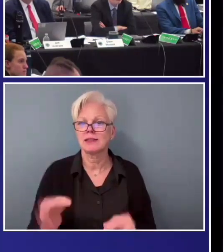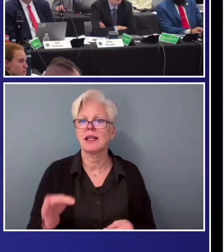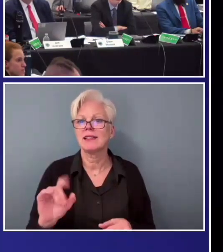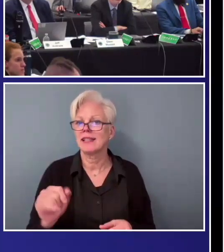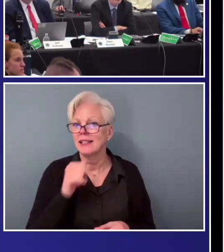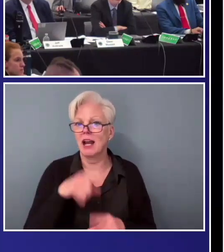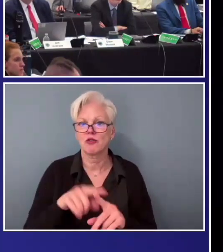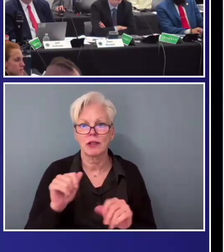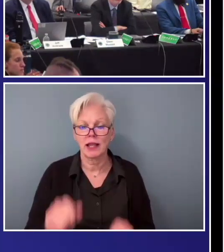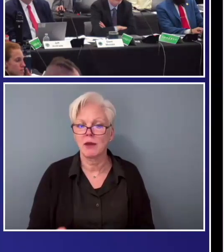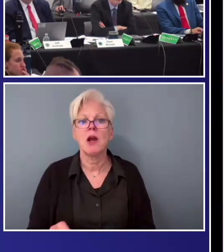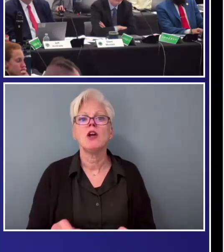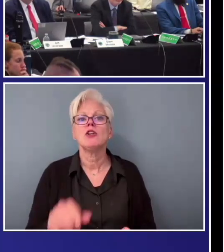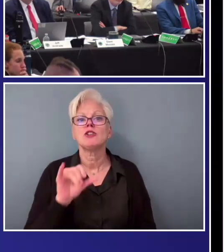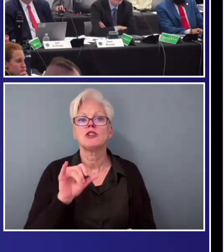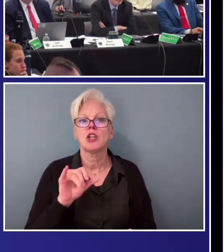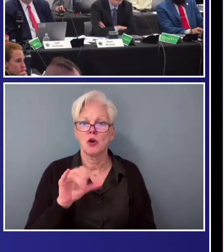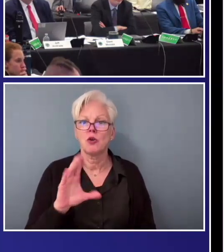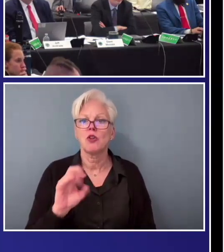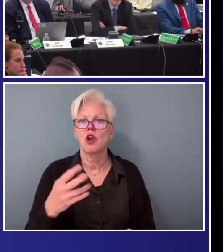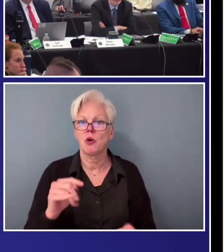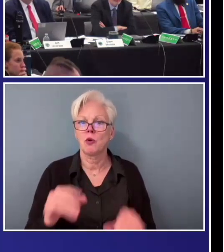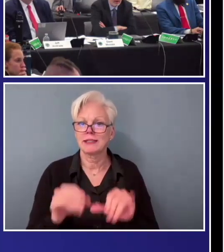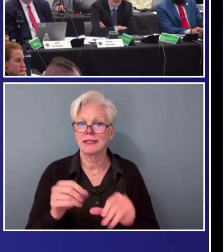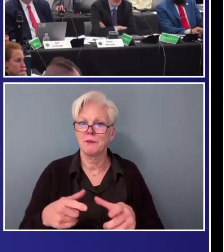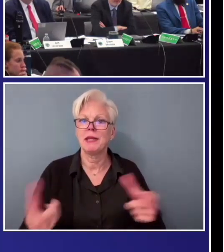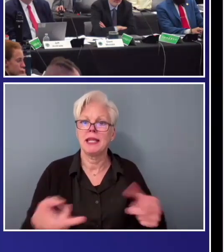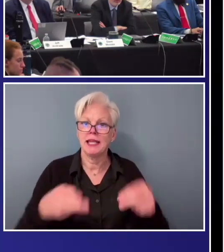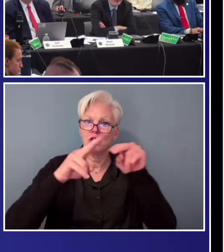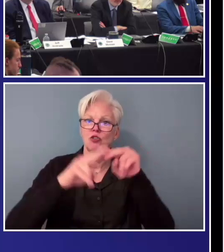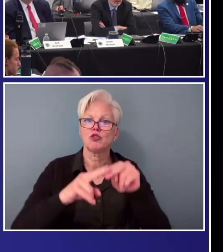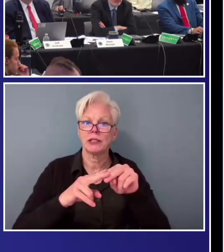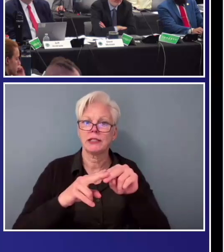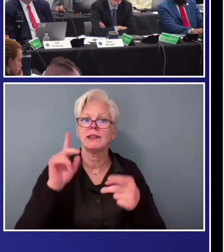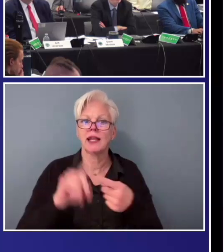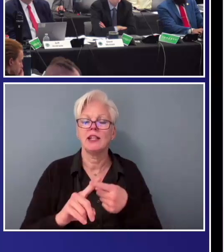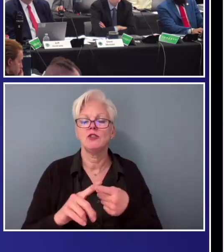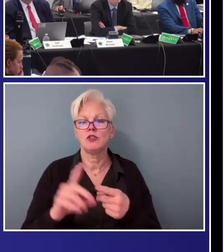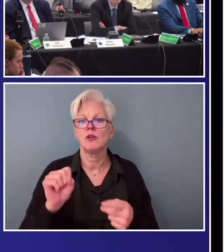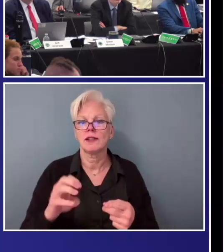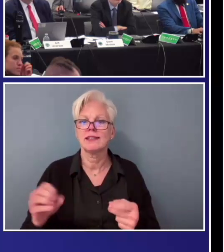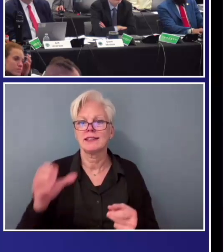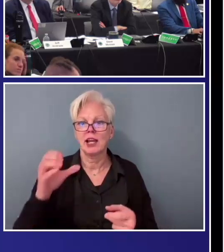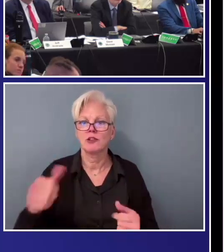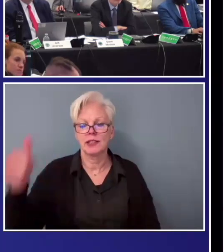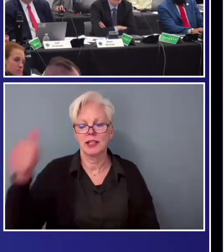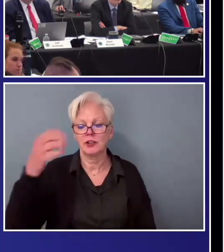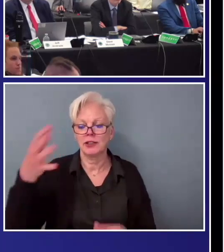size may be increased until the Secretary determines that the data are statistically reliable. And then we scroll down a little